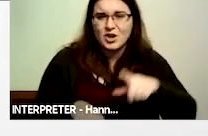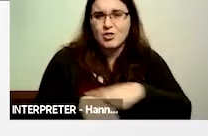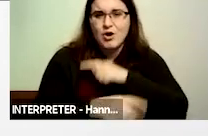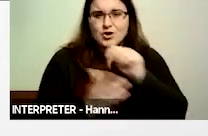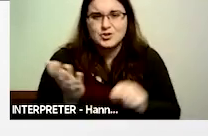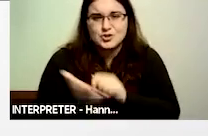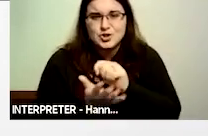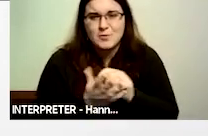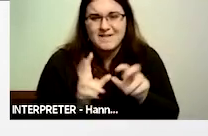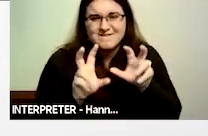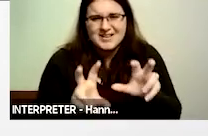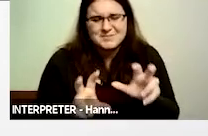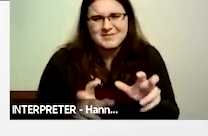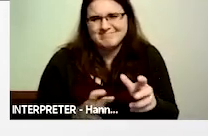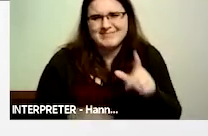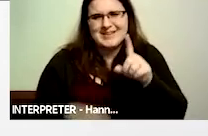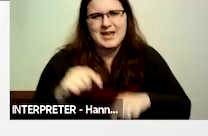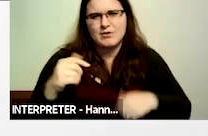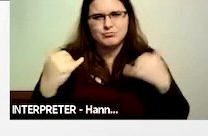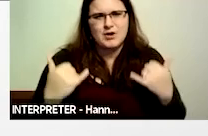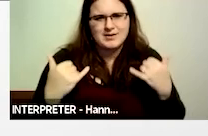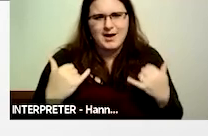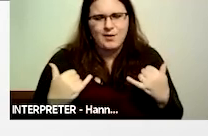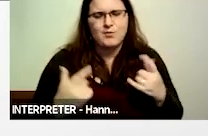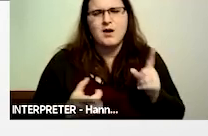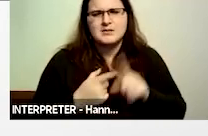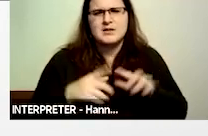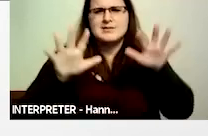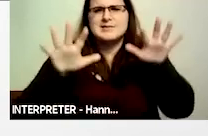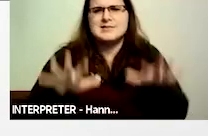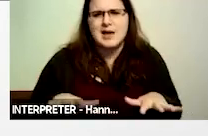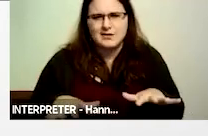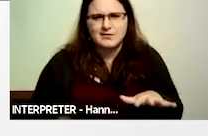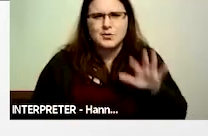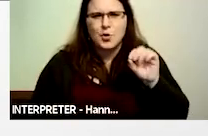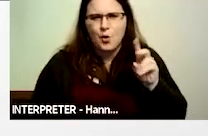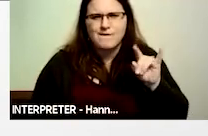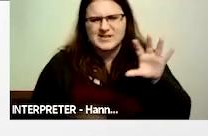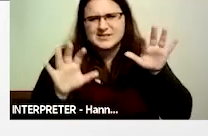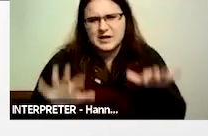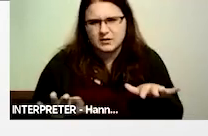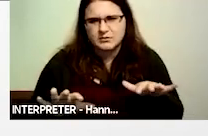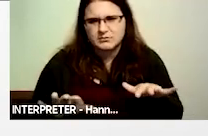anything until things normalize next year at this time, maybe Maybe, maybe. Yeah, okay.